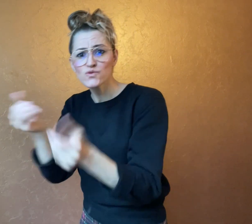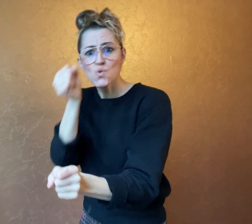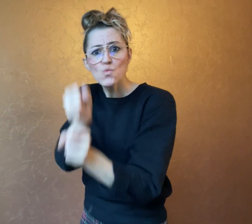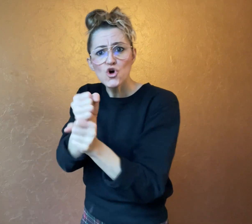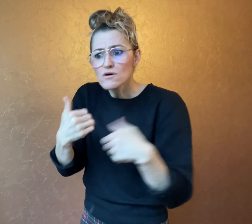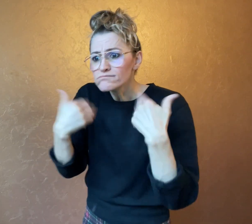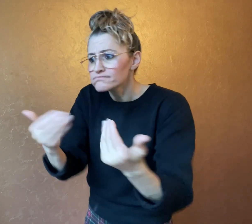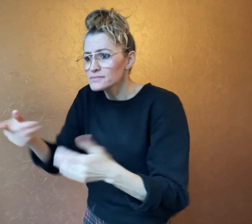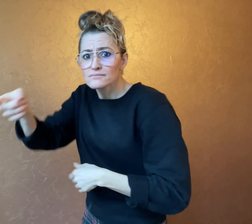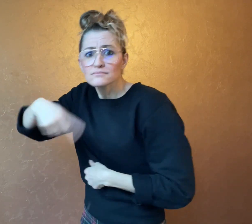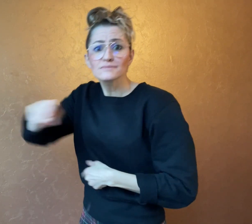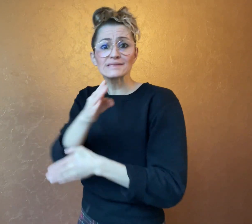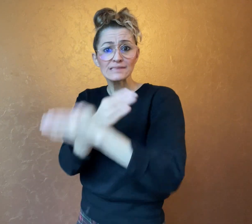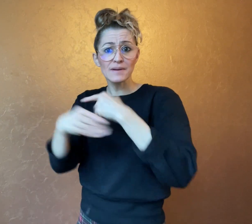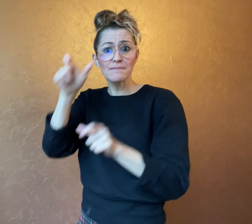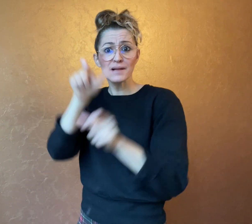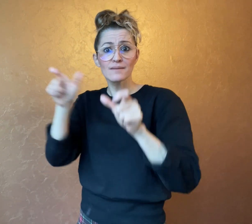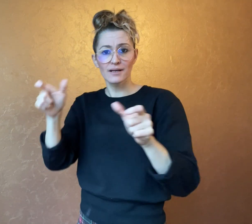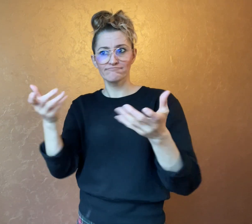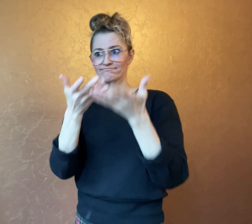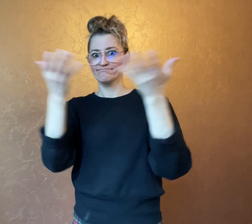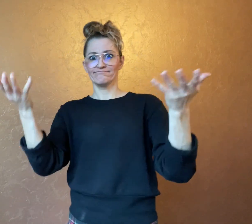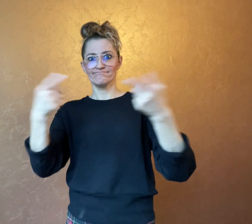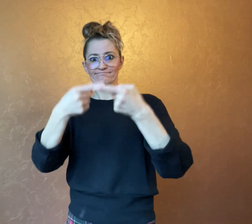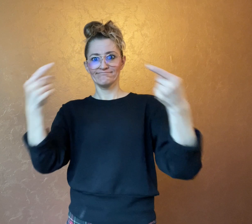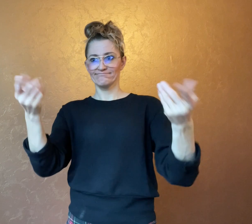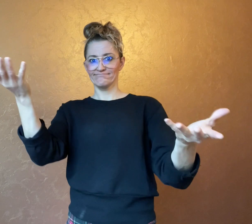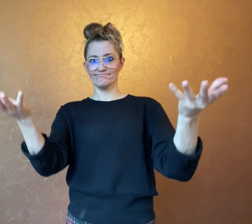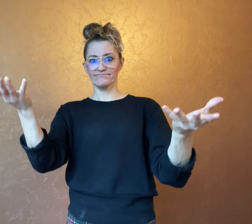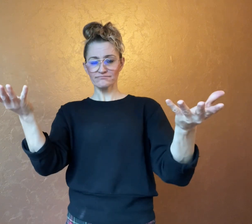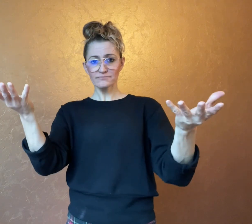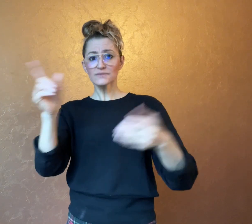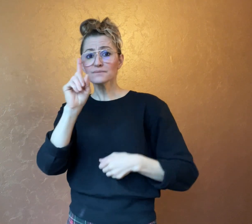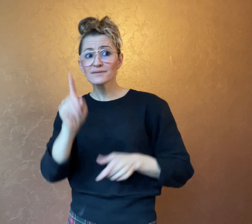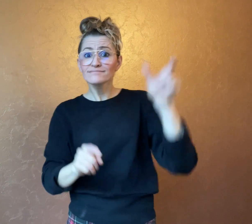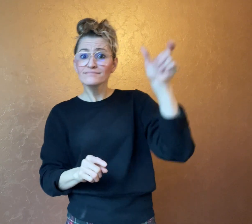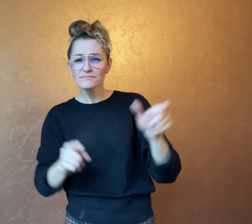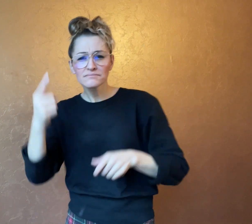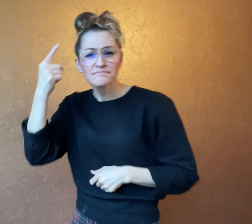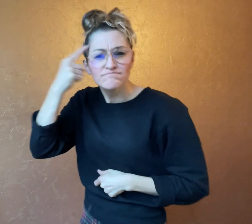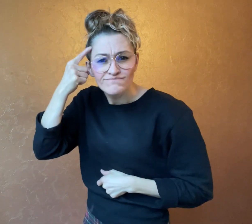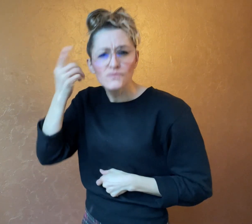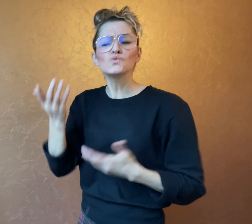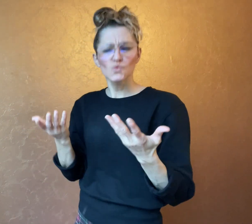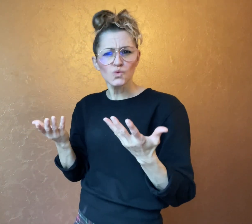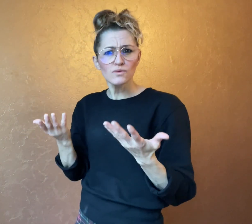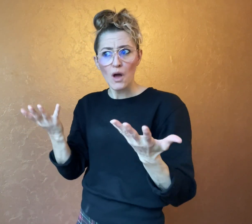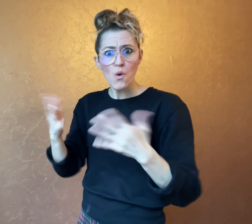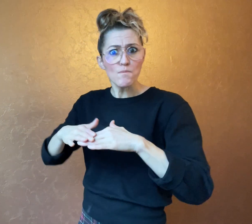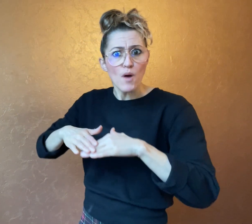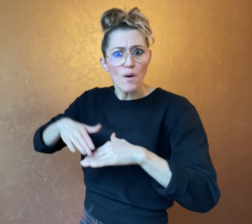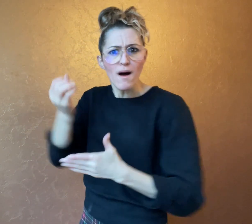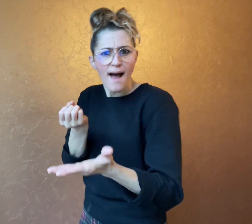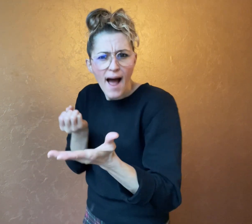He believes that with growing awareness, more companies